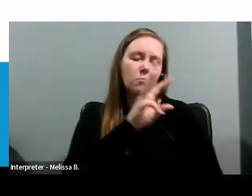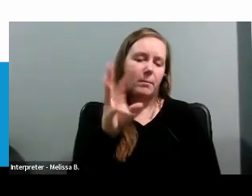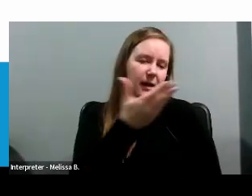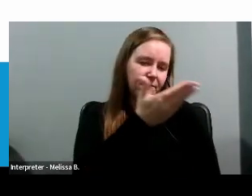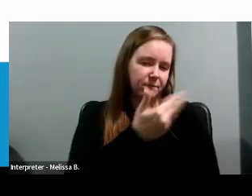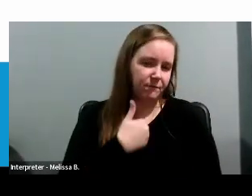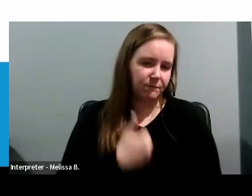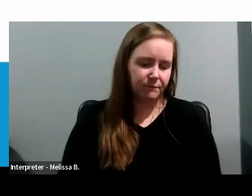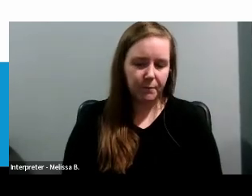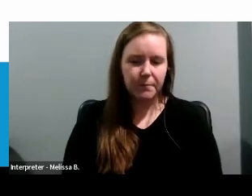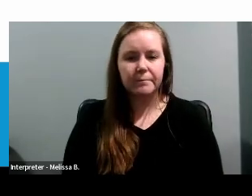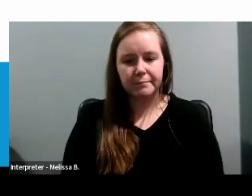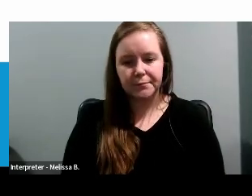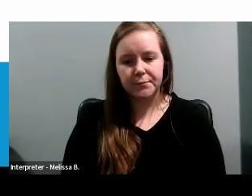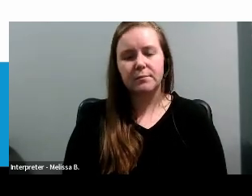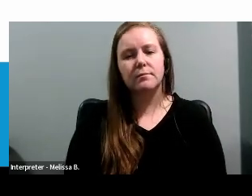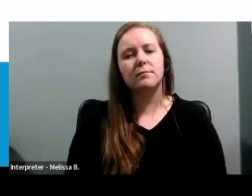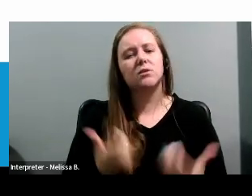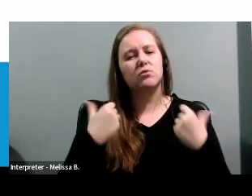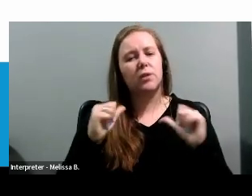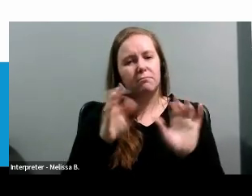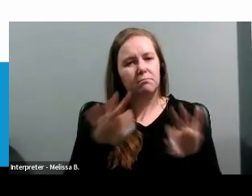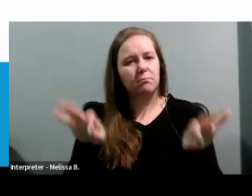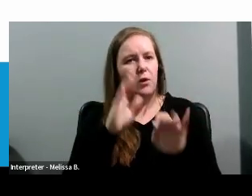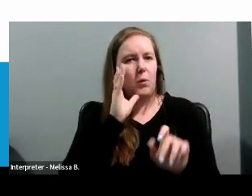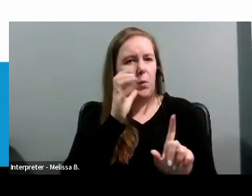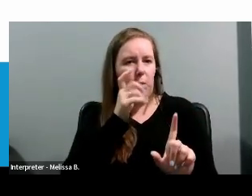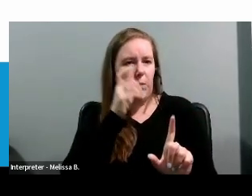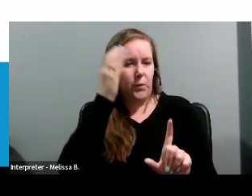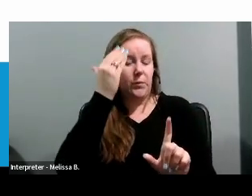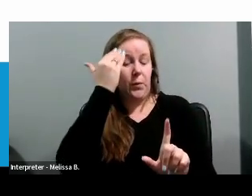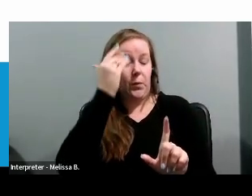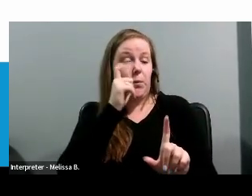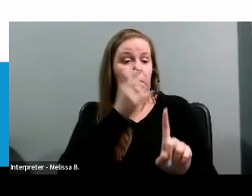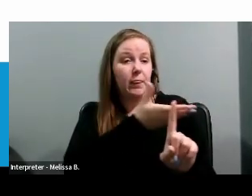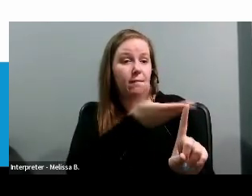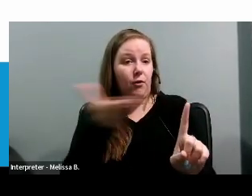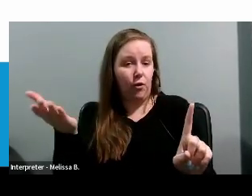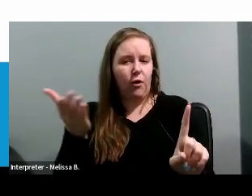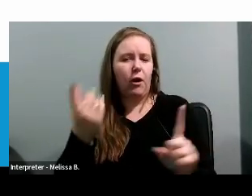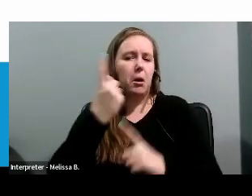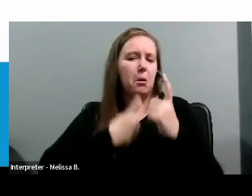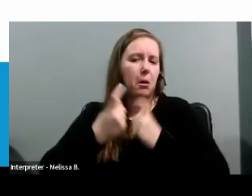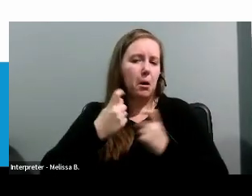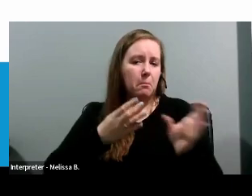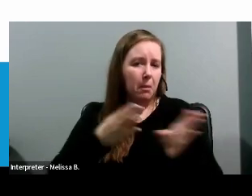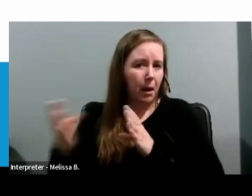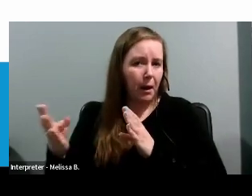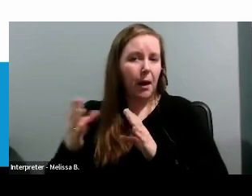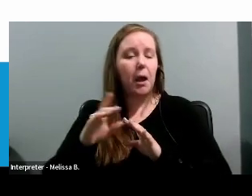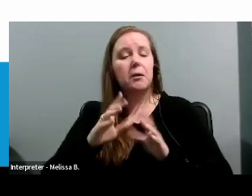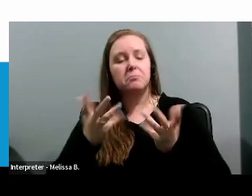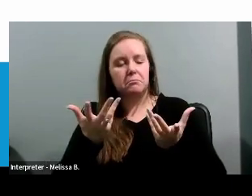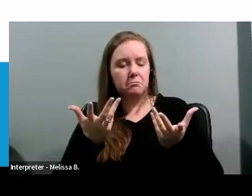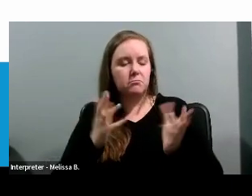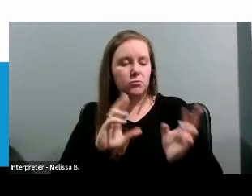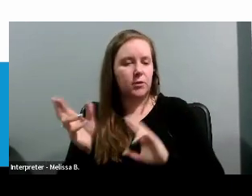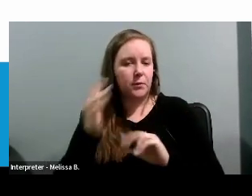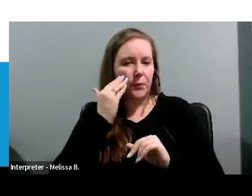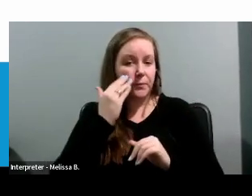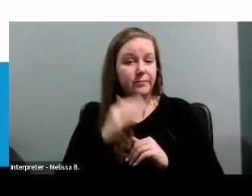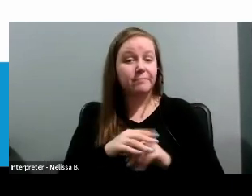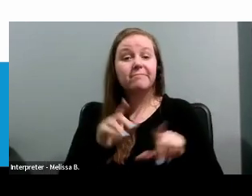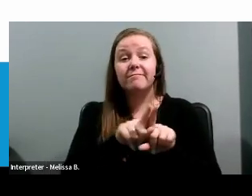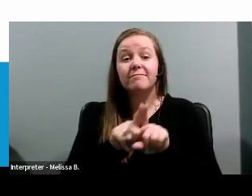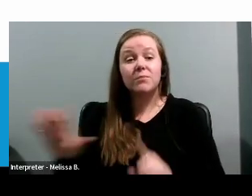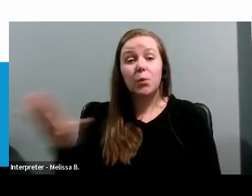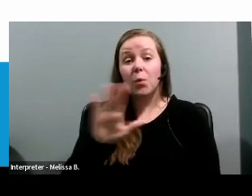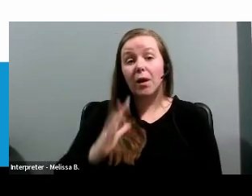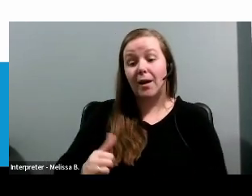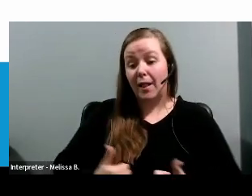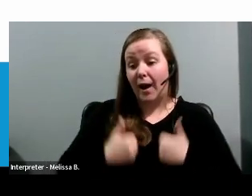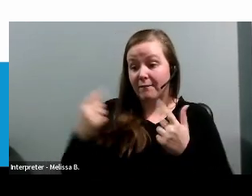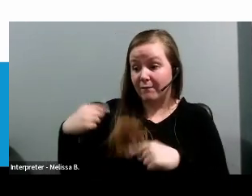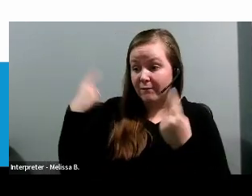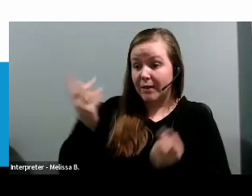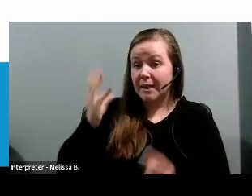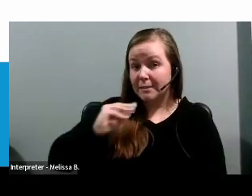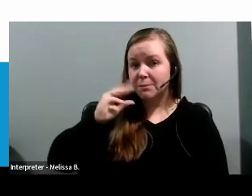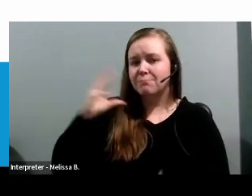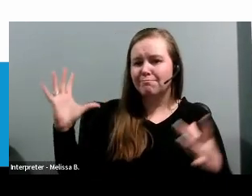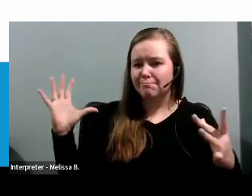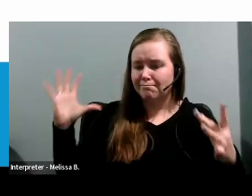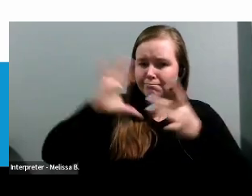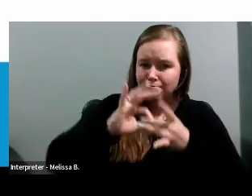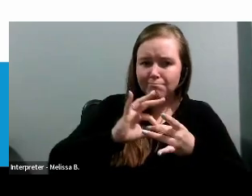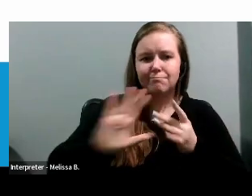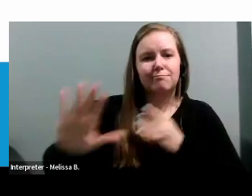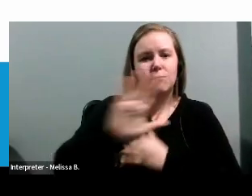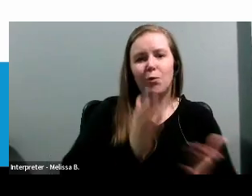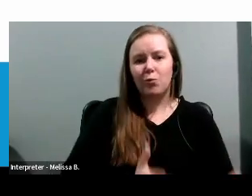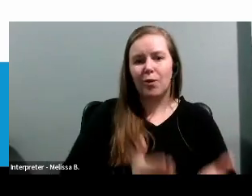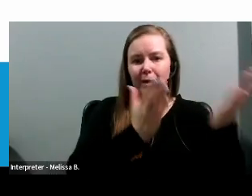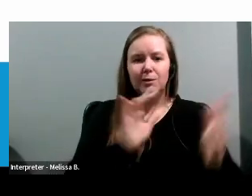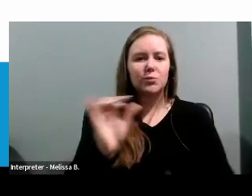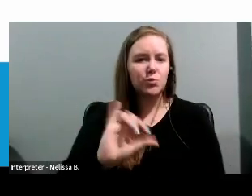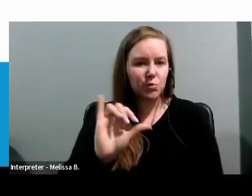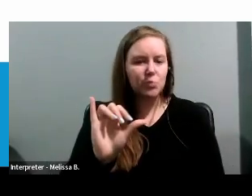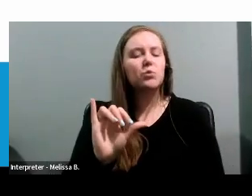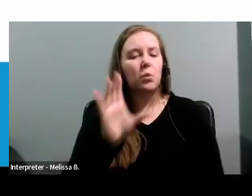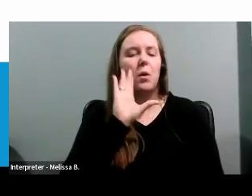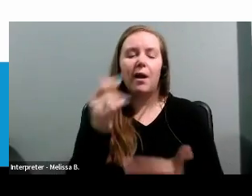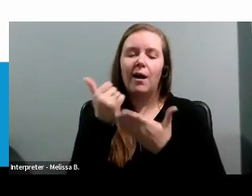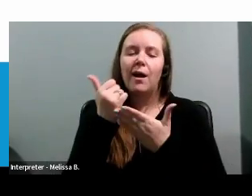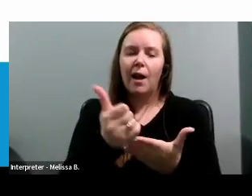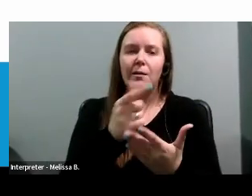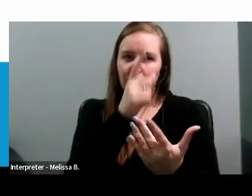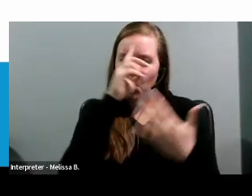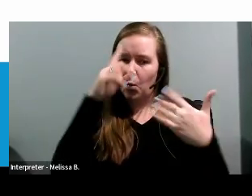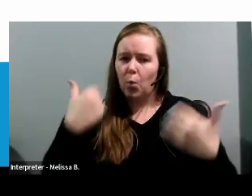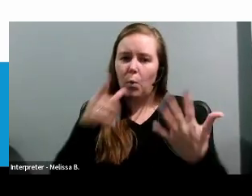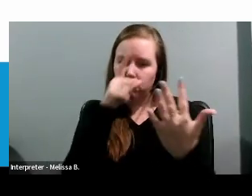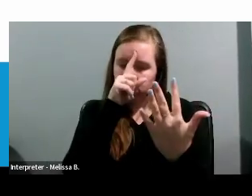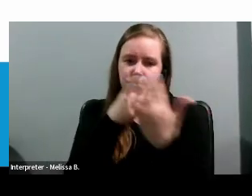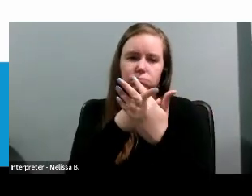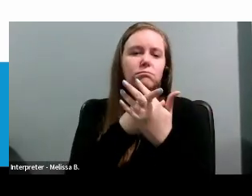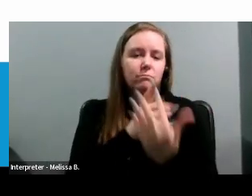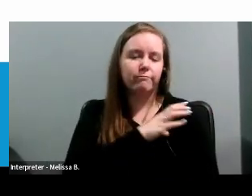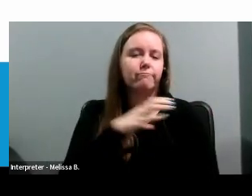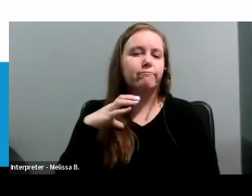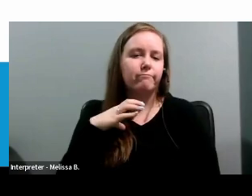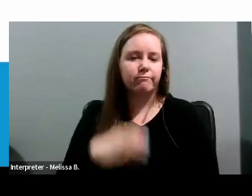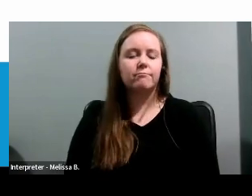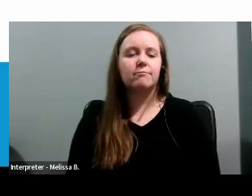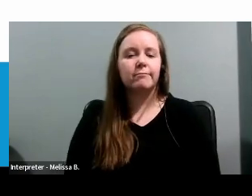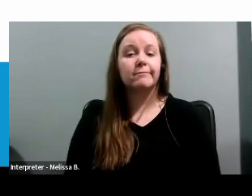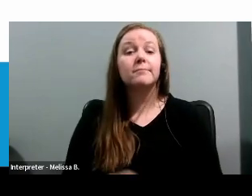Shannon Spencer (she/her): you know, who they are and what questions they might ask. As well as, you know, make sure you connect your lived experiences and stories with the city policies and the budget asks, your budget asks, to really strengthen your message. And keep track of time.